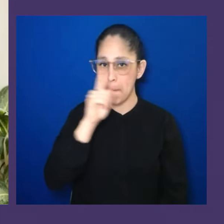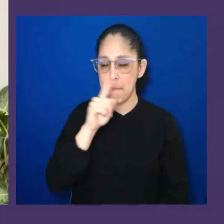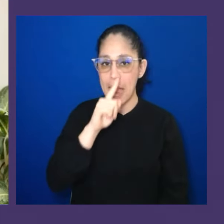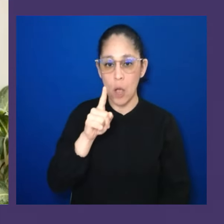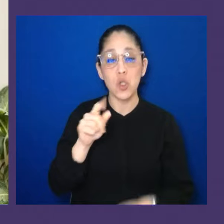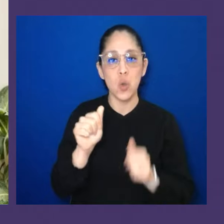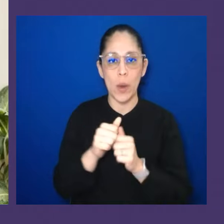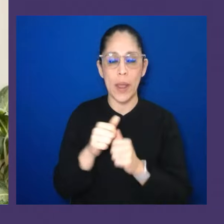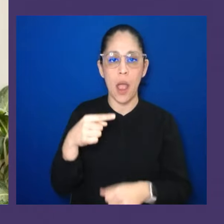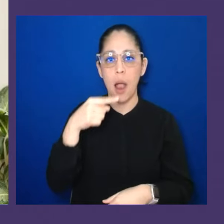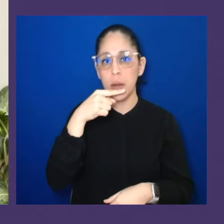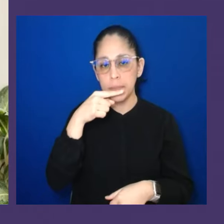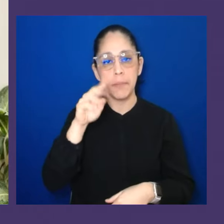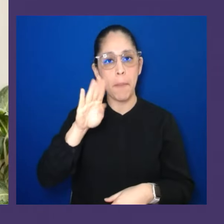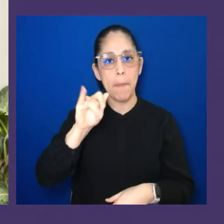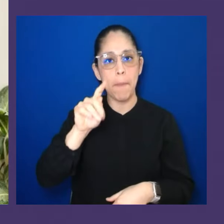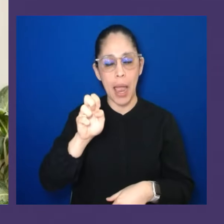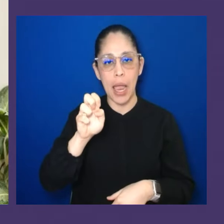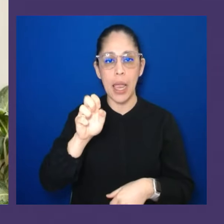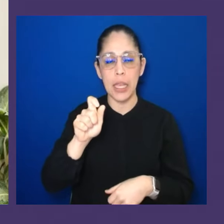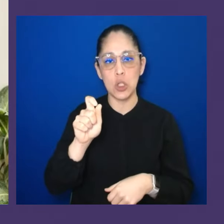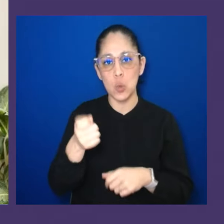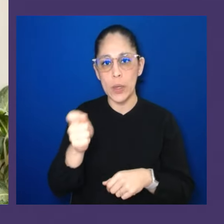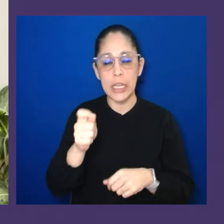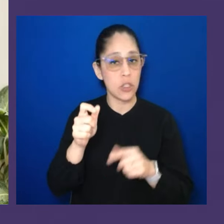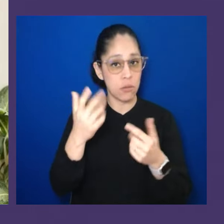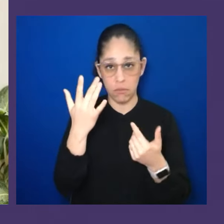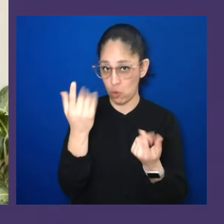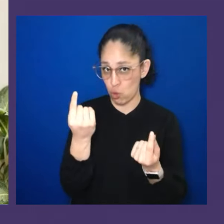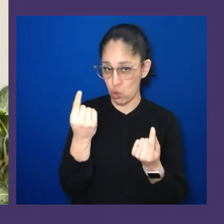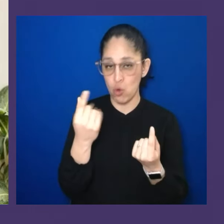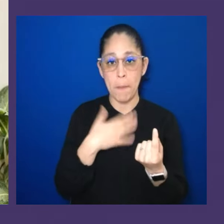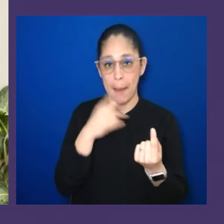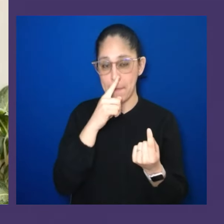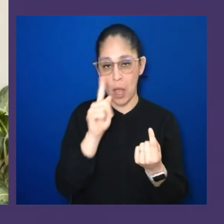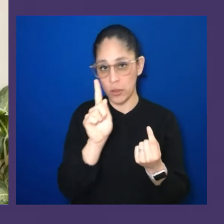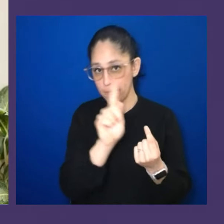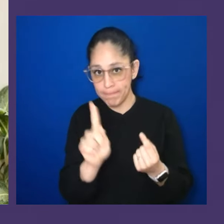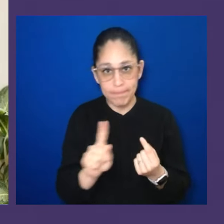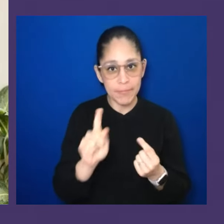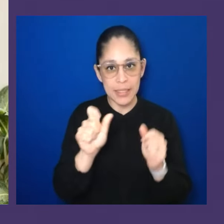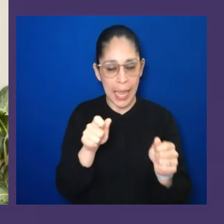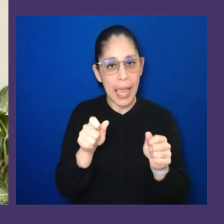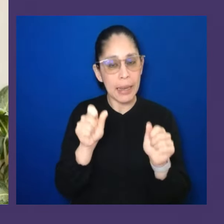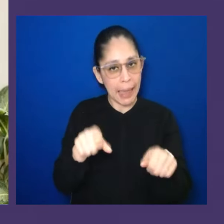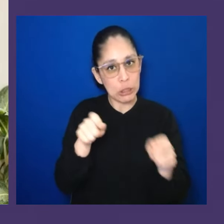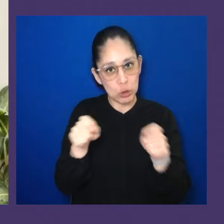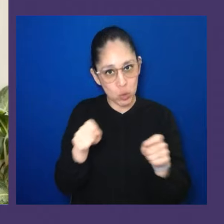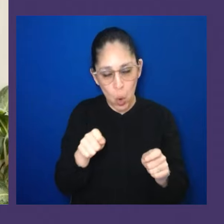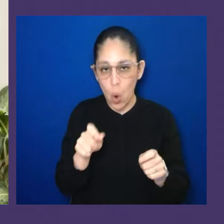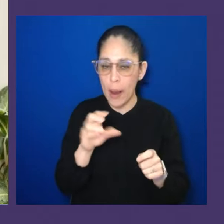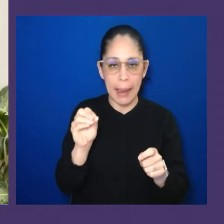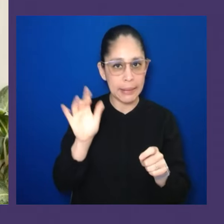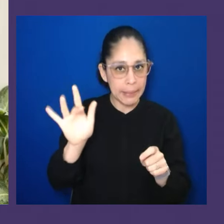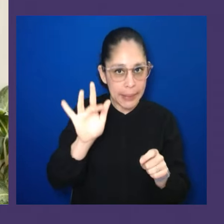which I use to move my cursor around the screen and do every other thing